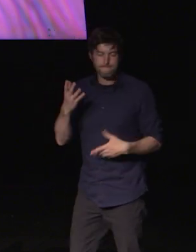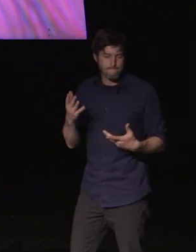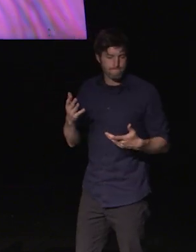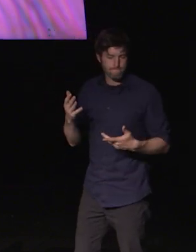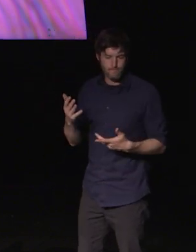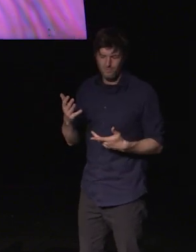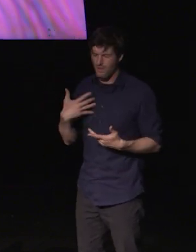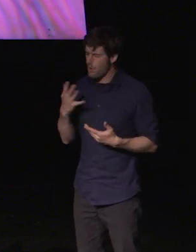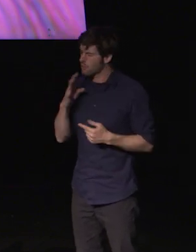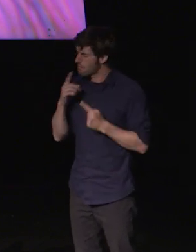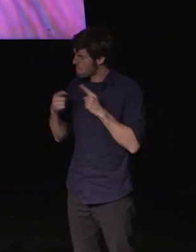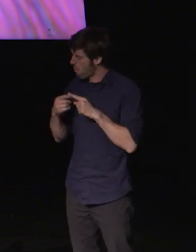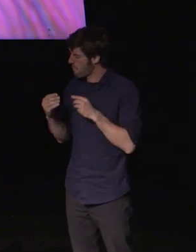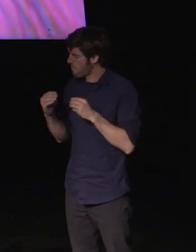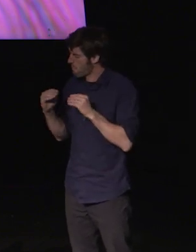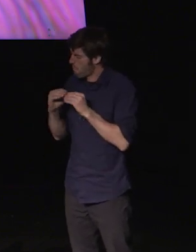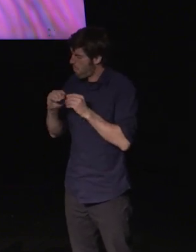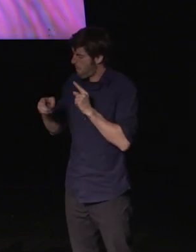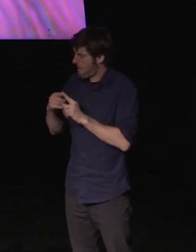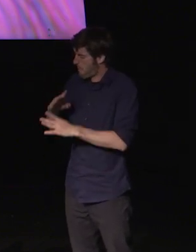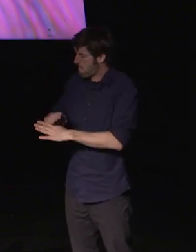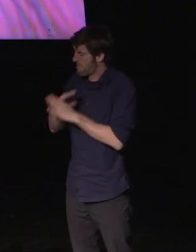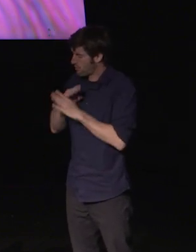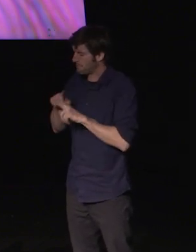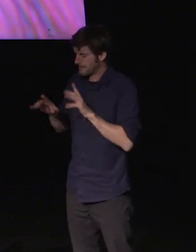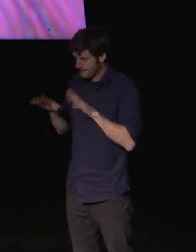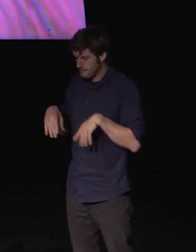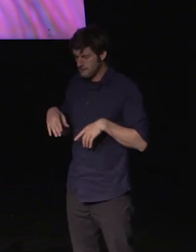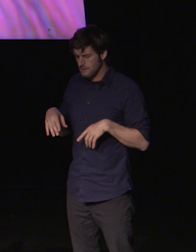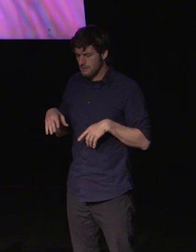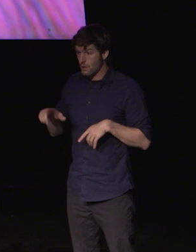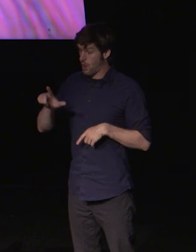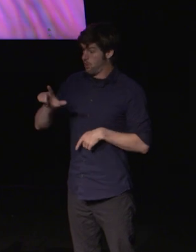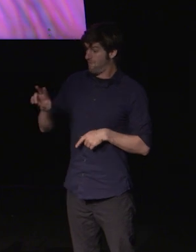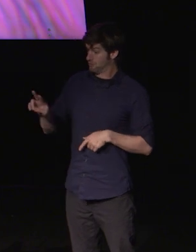but I kind of want to, because... Being able to talk about low vision, it's kind of hard to sort of say